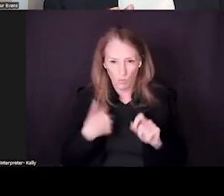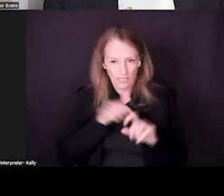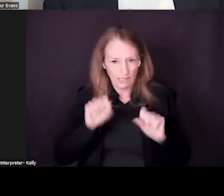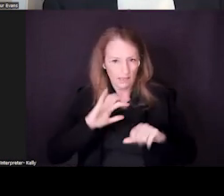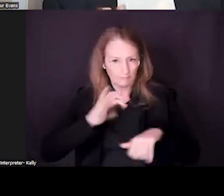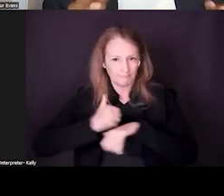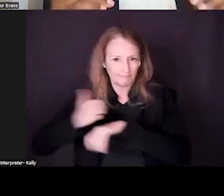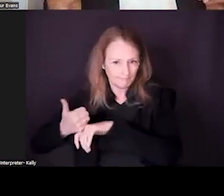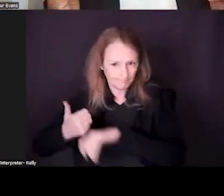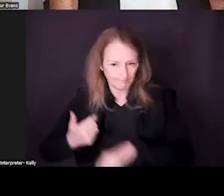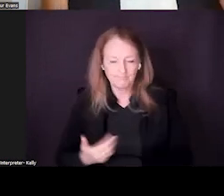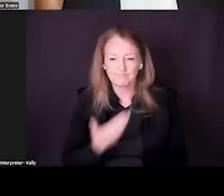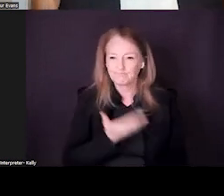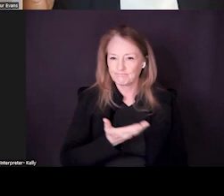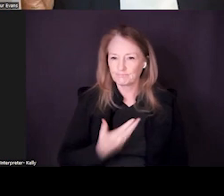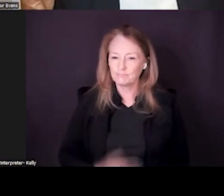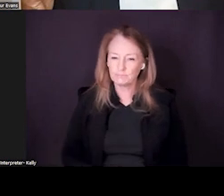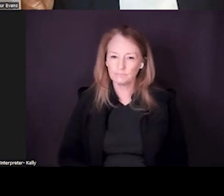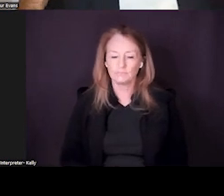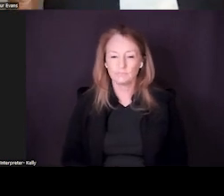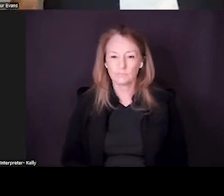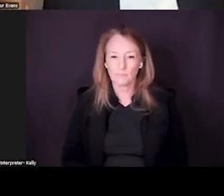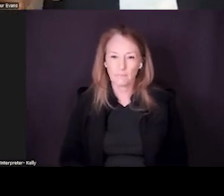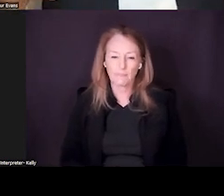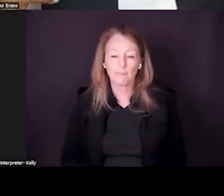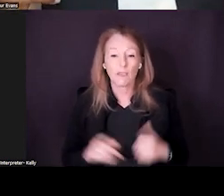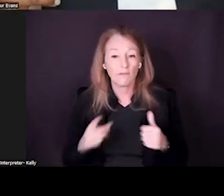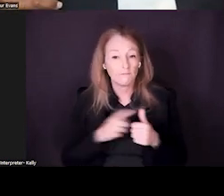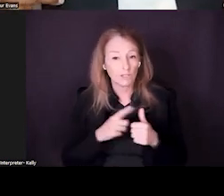THE FIRST THING I WANT TO DO IS MAKE SURE YOU HAVE THE CONCEPT.